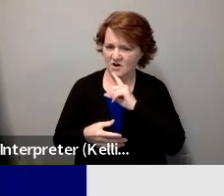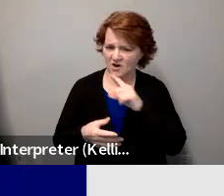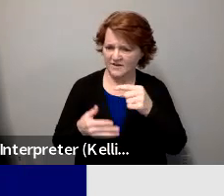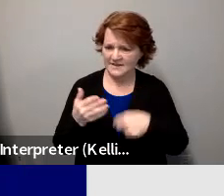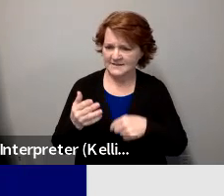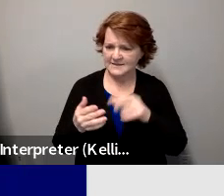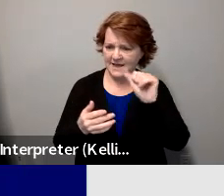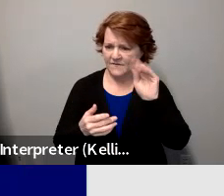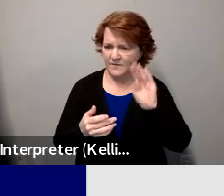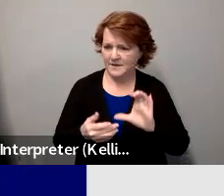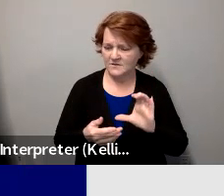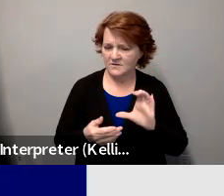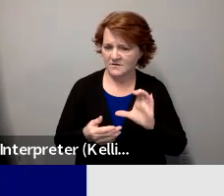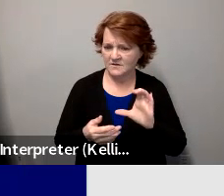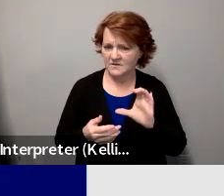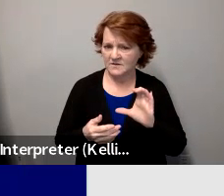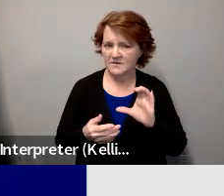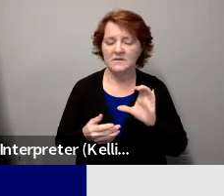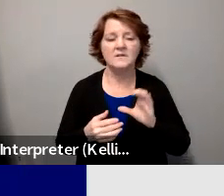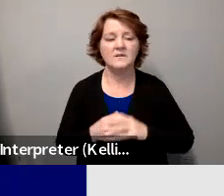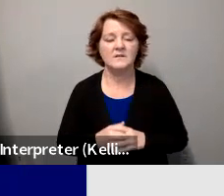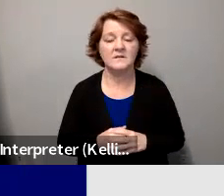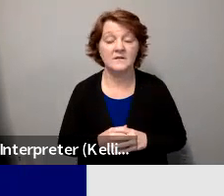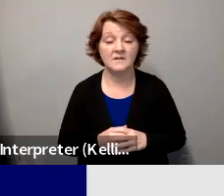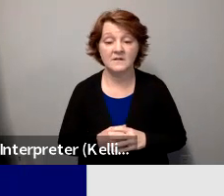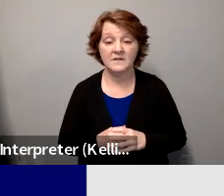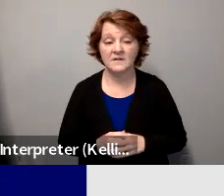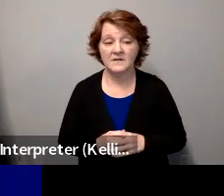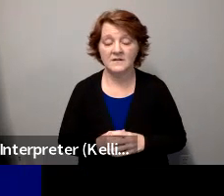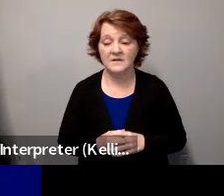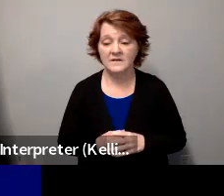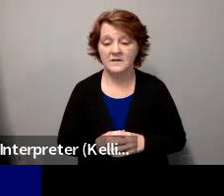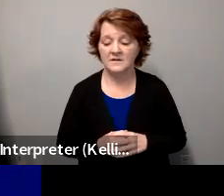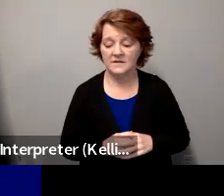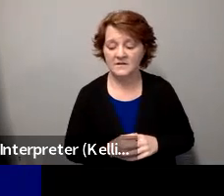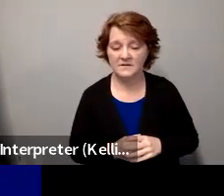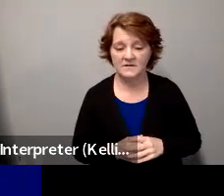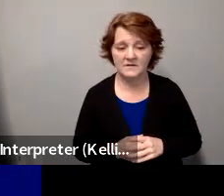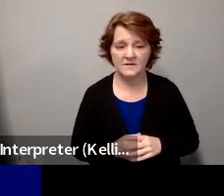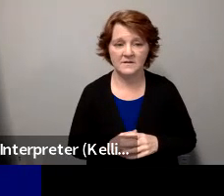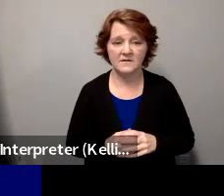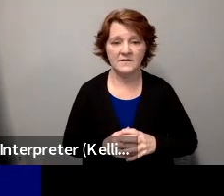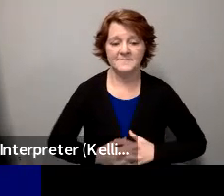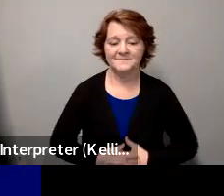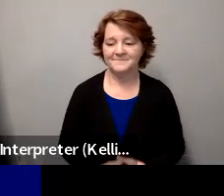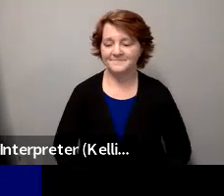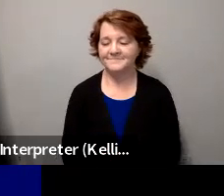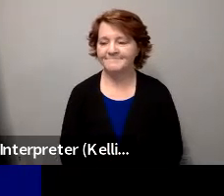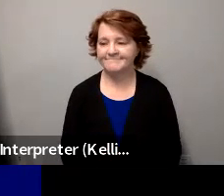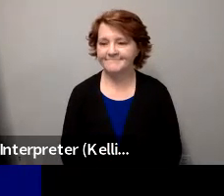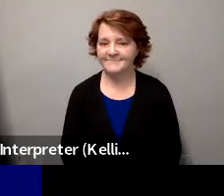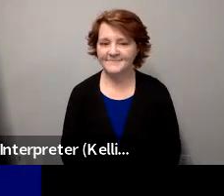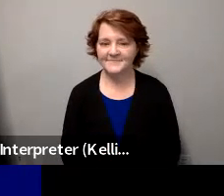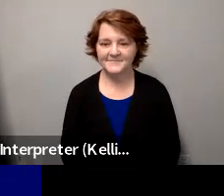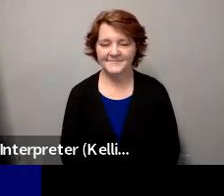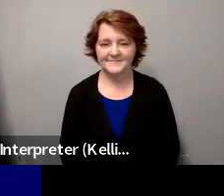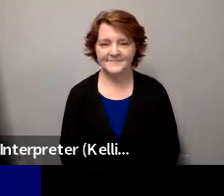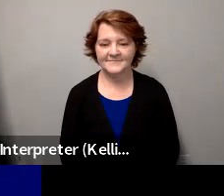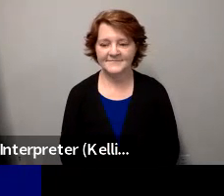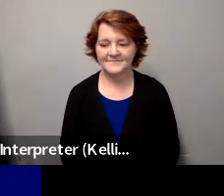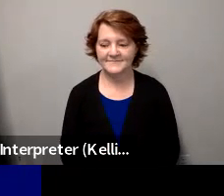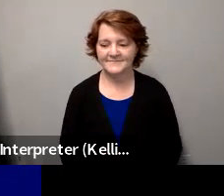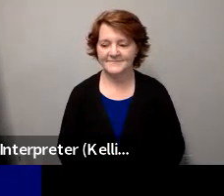presentation and this is going to come from June Isakson Kailes. Gabby,